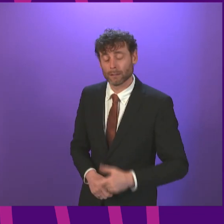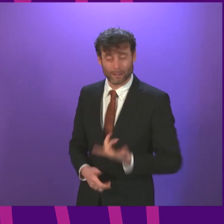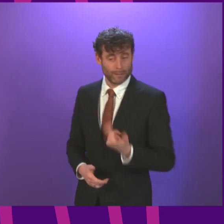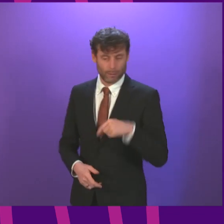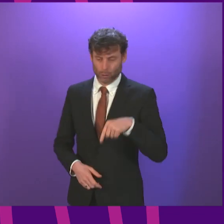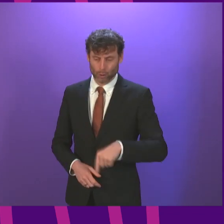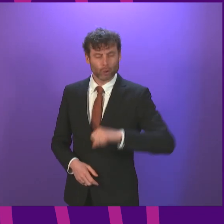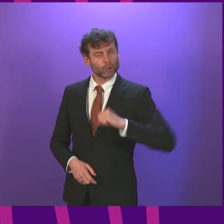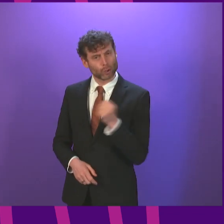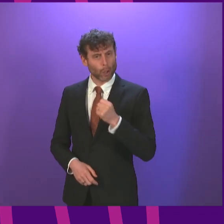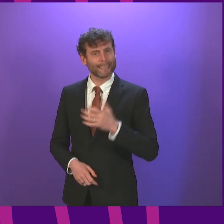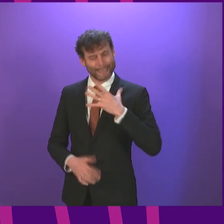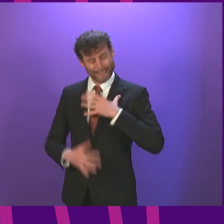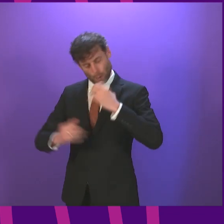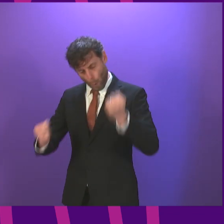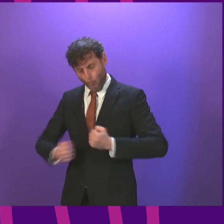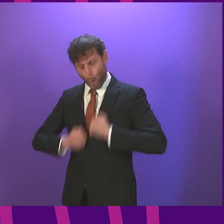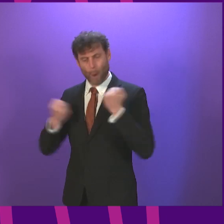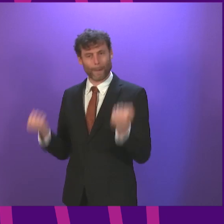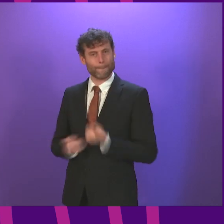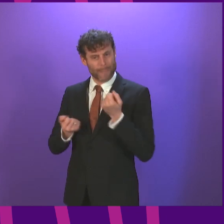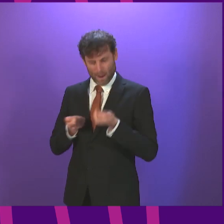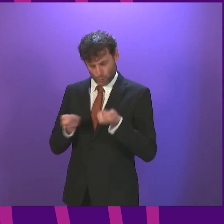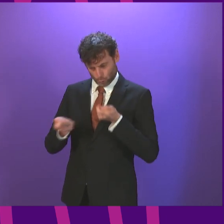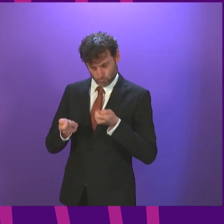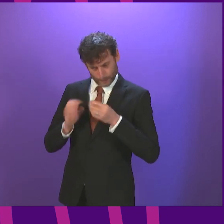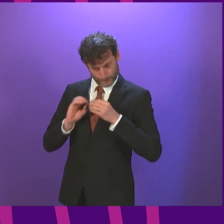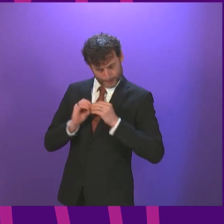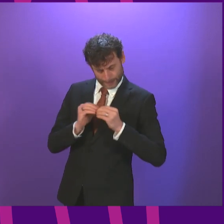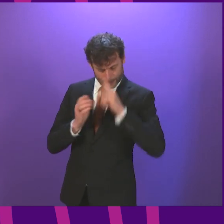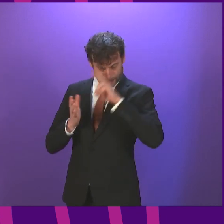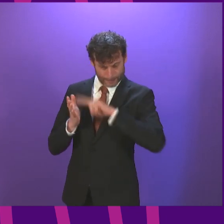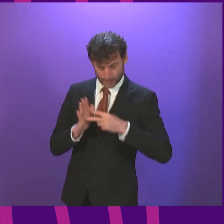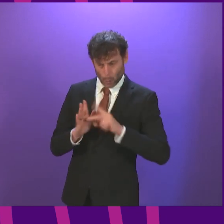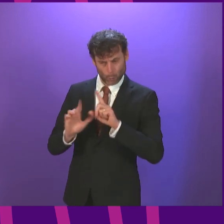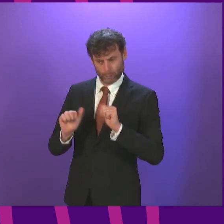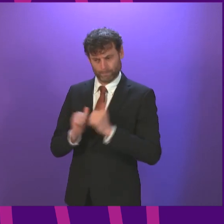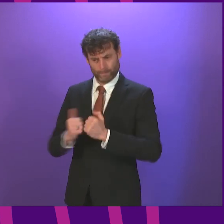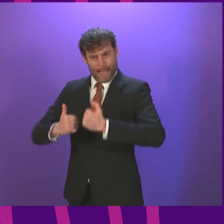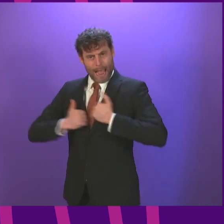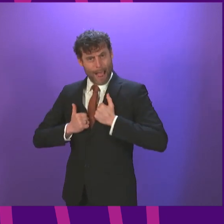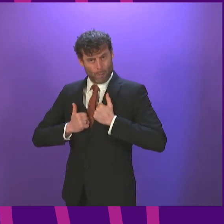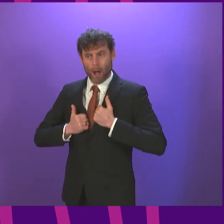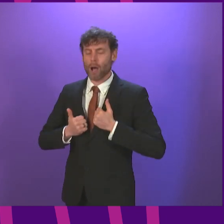to chart our own course, shape our own destiny and play our own positive part in the world